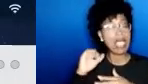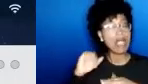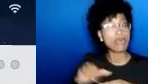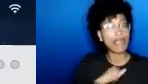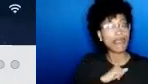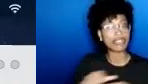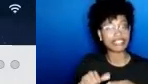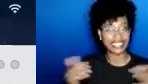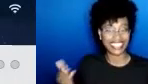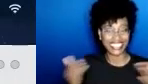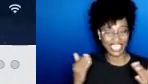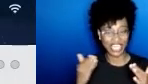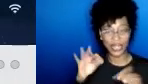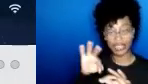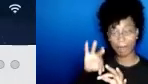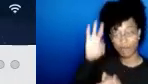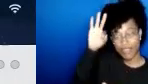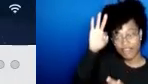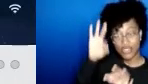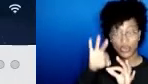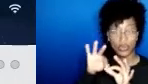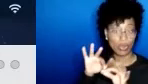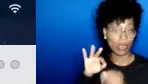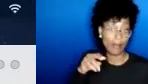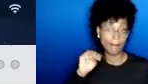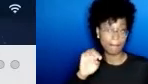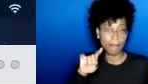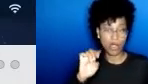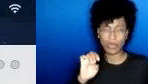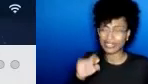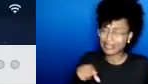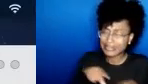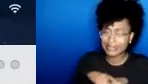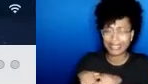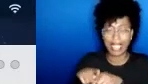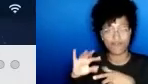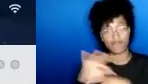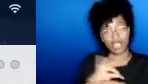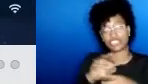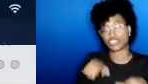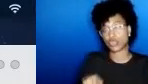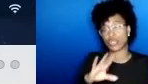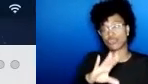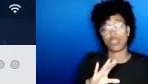exact same functionality. One of the options during a live presentation when you bring